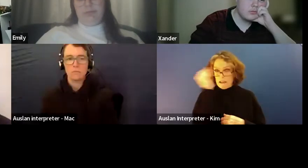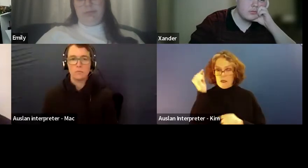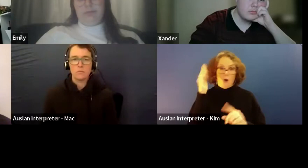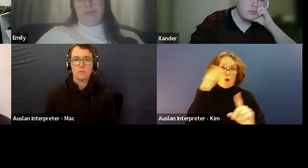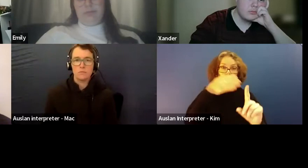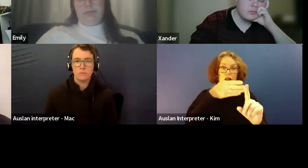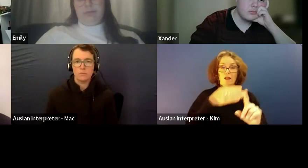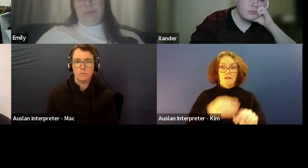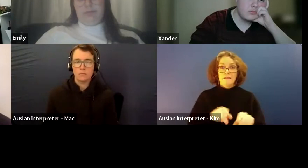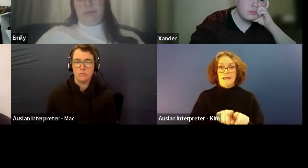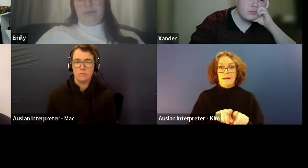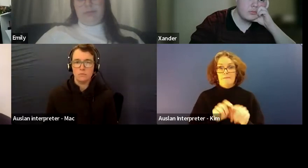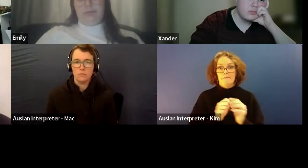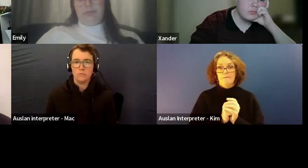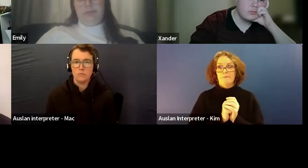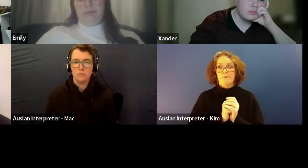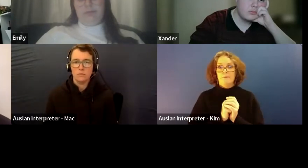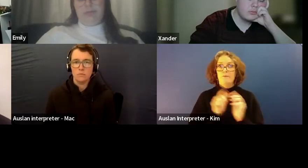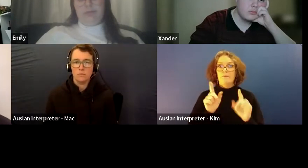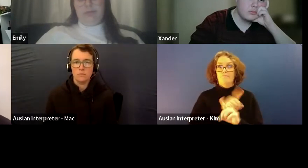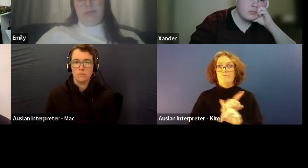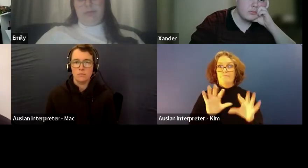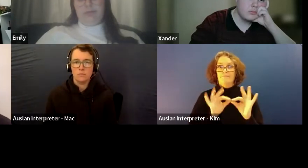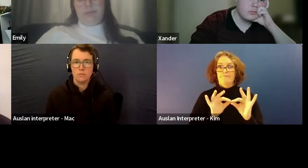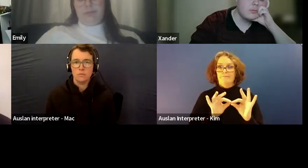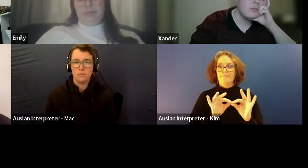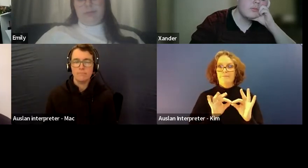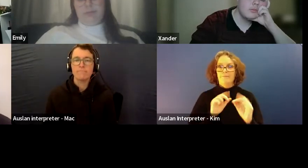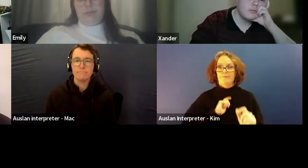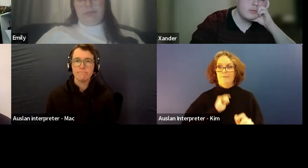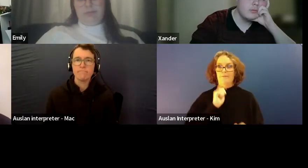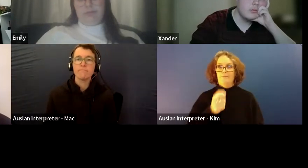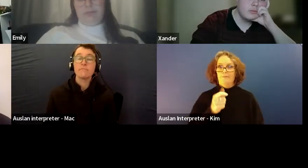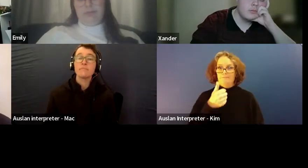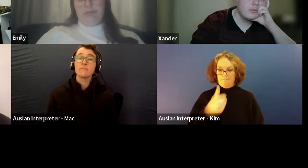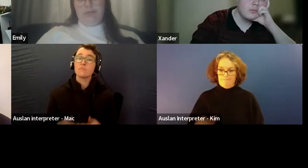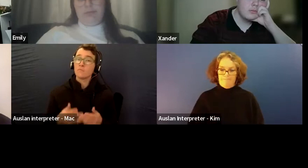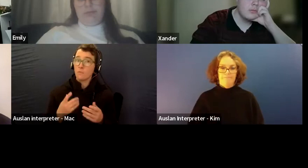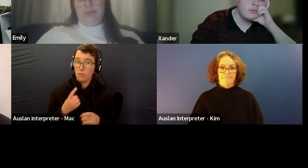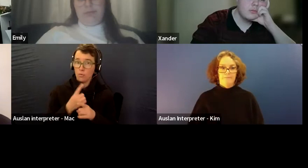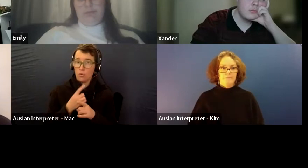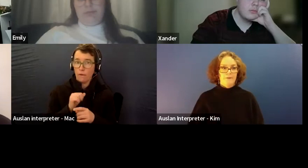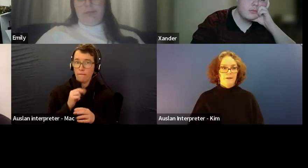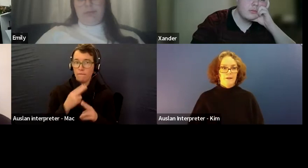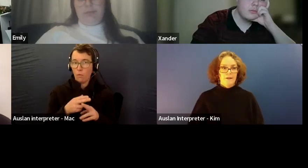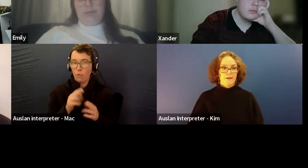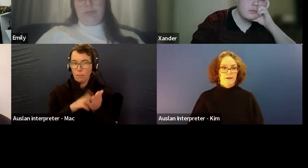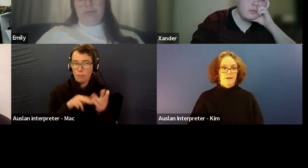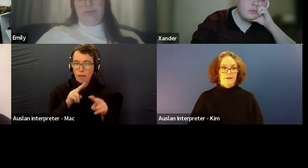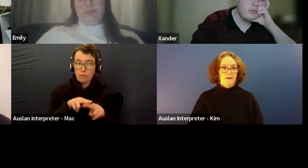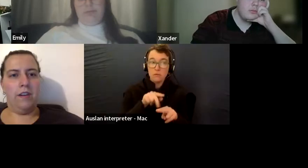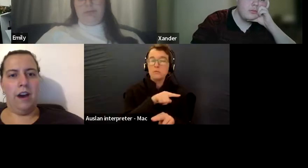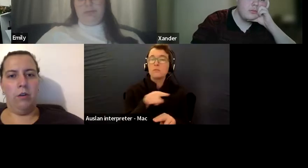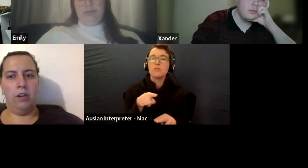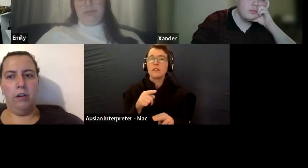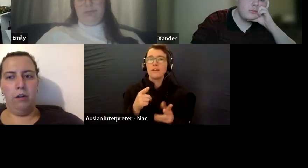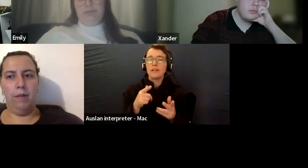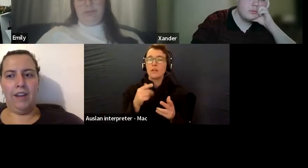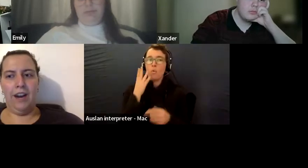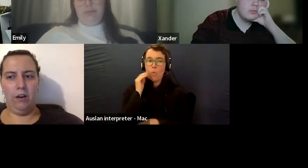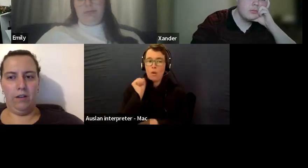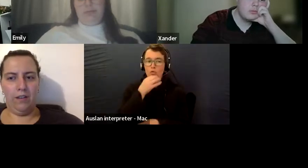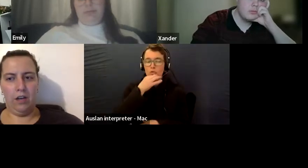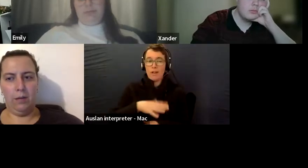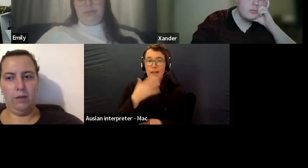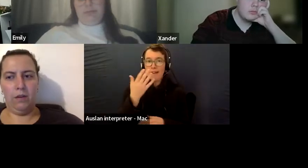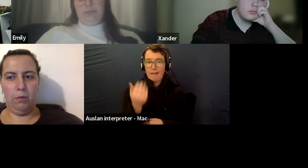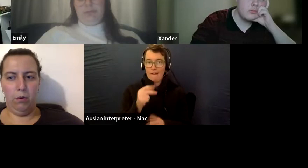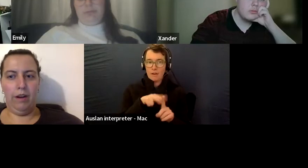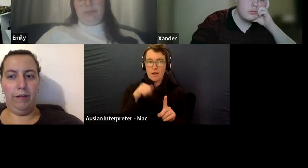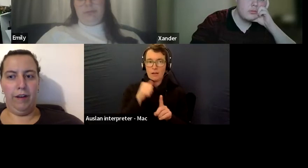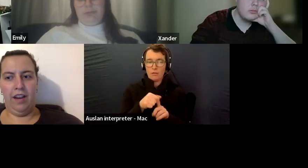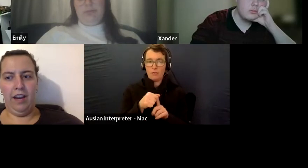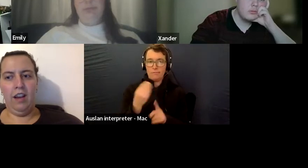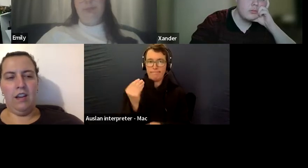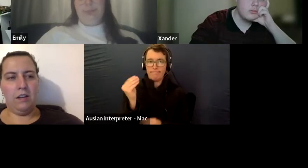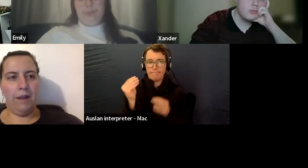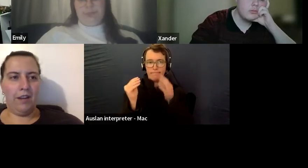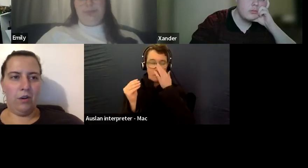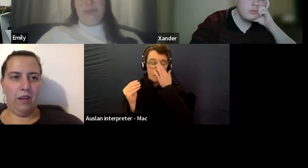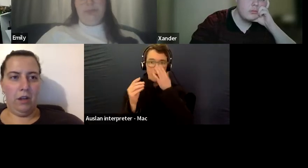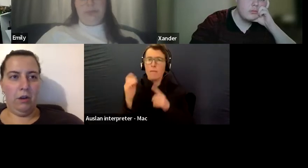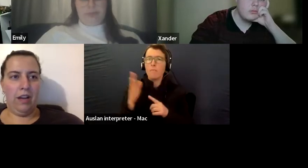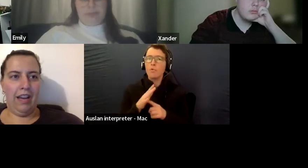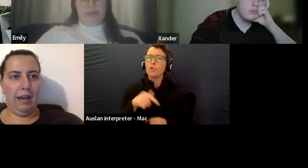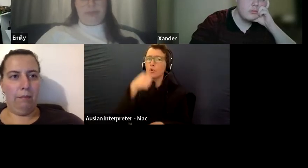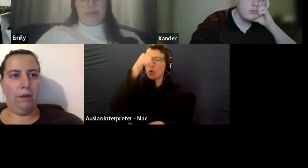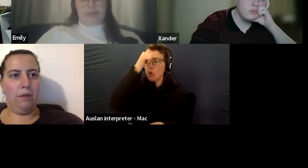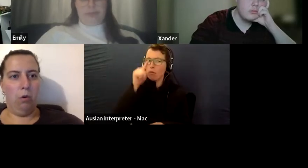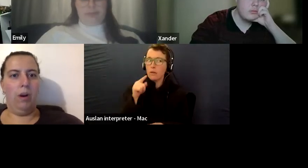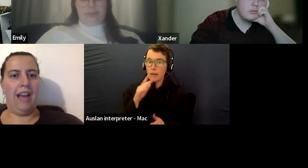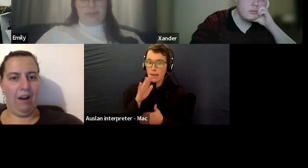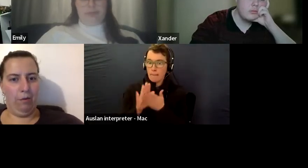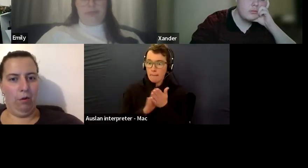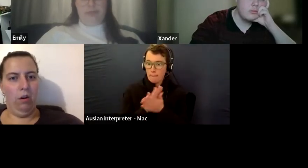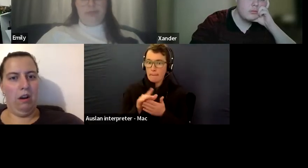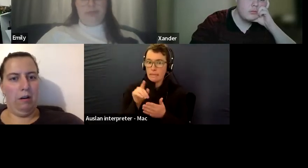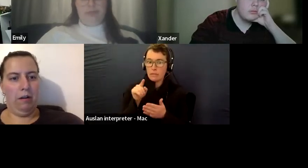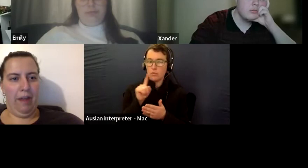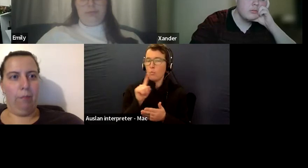And I think the parents as well. Once your child has a diagnosis. I think it's really important that you specifically know what your child is entitled to from that diagnosis in terms of support and funding to make sure that you can keep the school accountable.